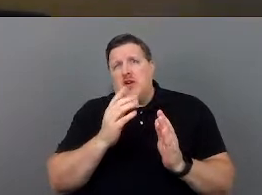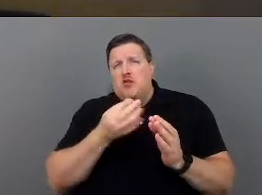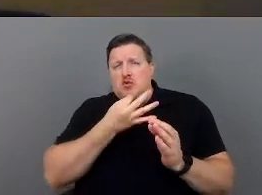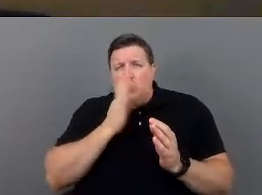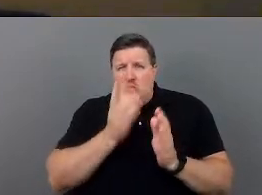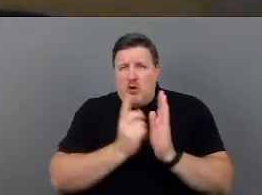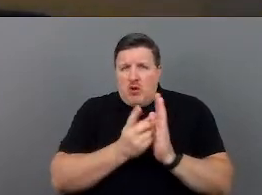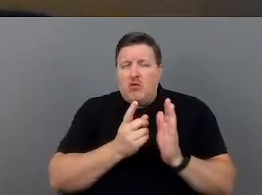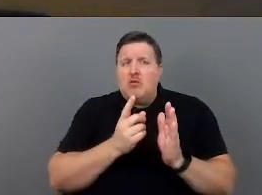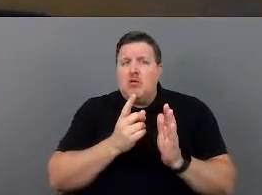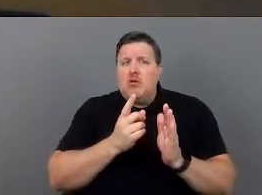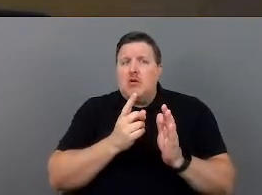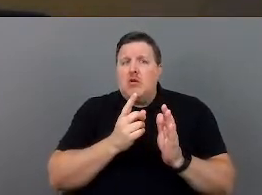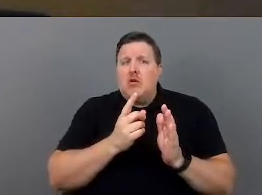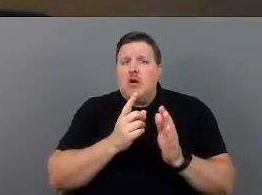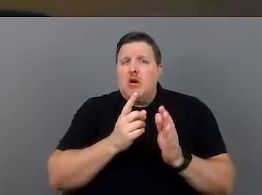ON SOME GENERAL BACKGROUND RULES.